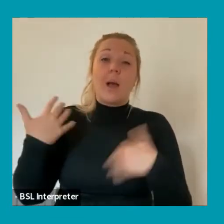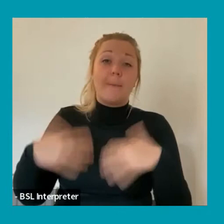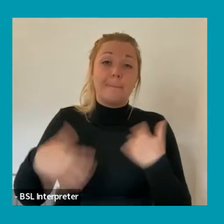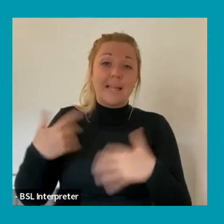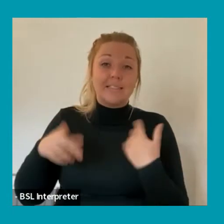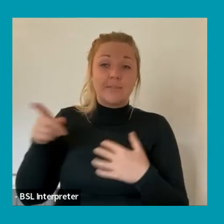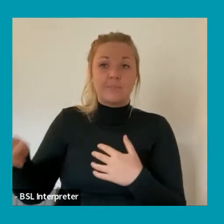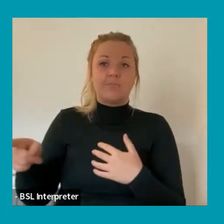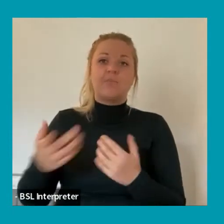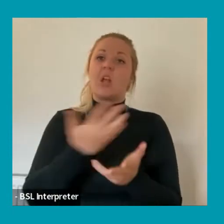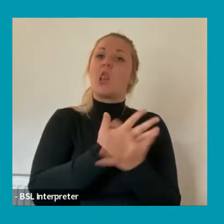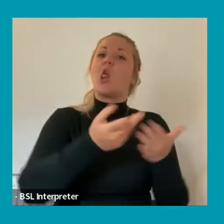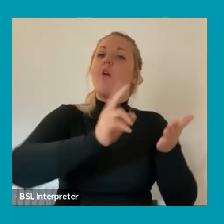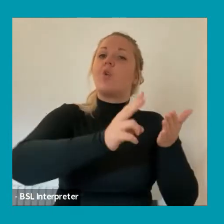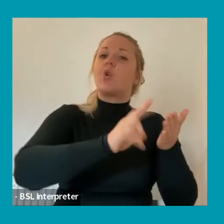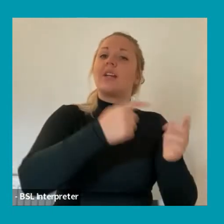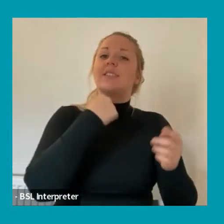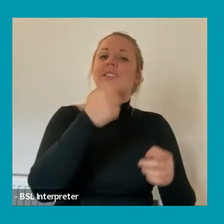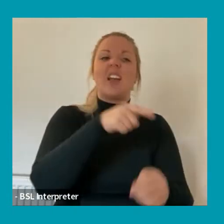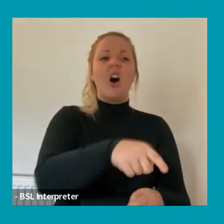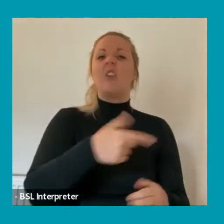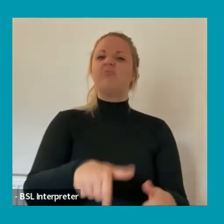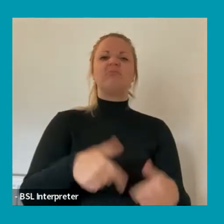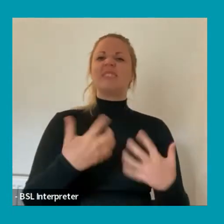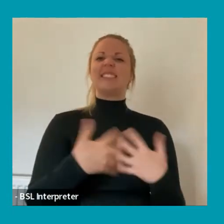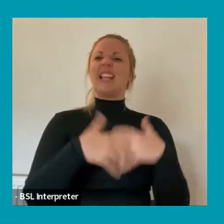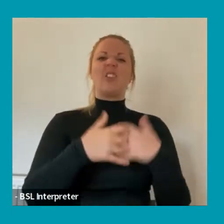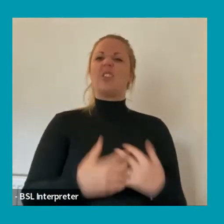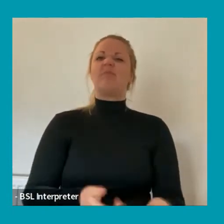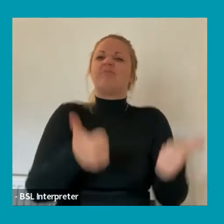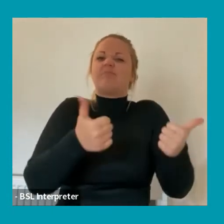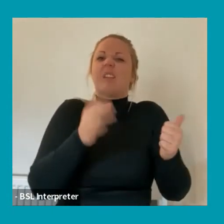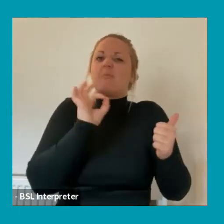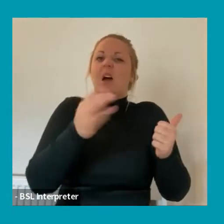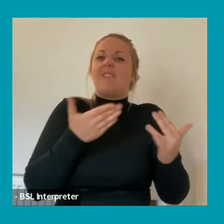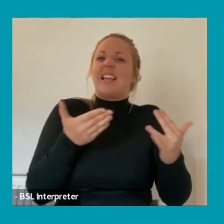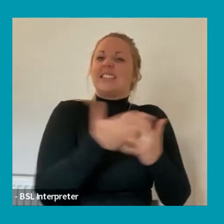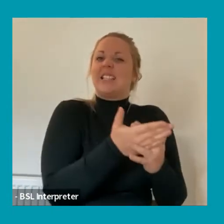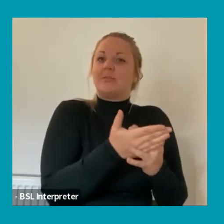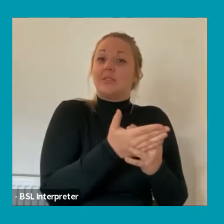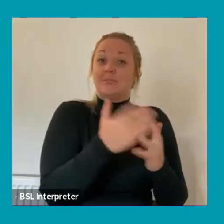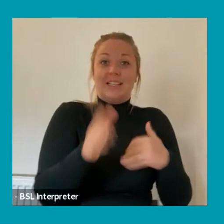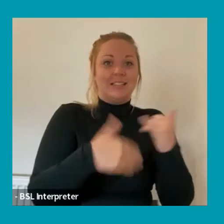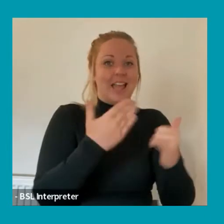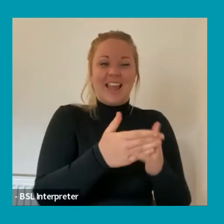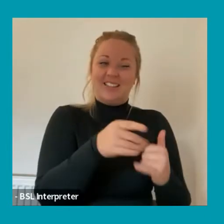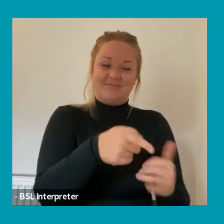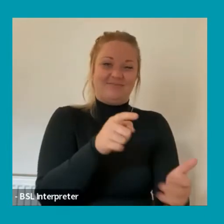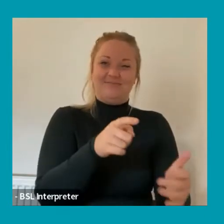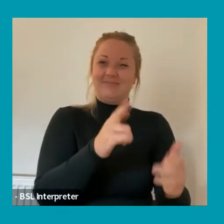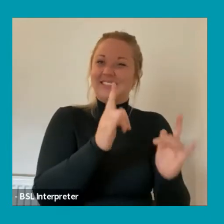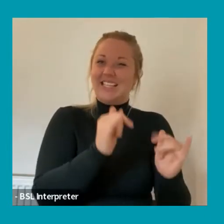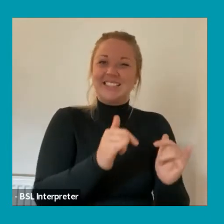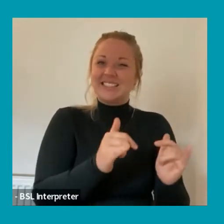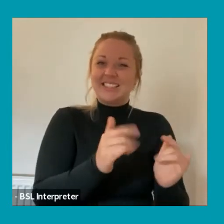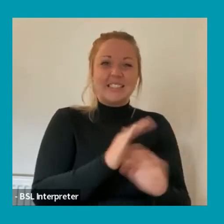Oh, this technology. Yeah, it is perfectly accessible, and often it isn't. You test it and say you say it is accessible but this